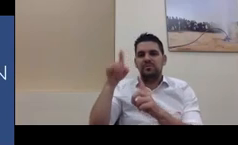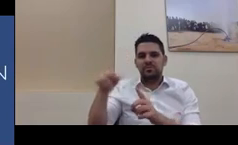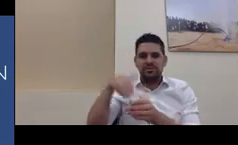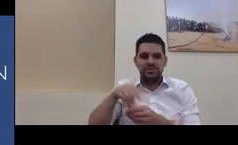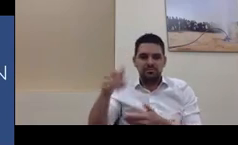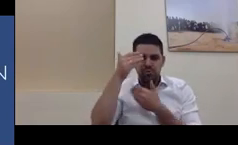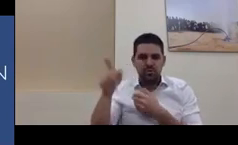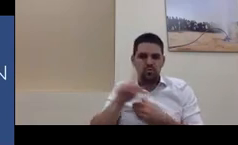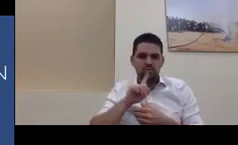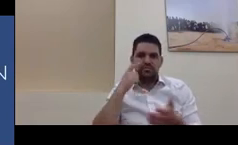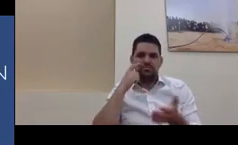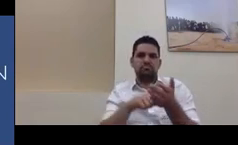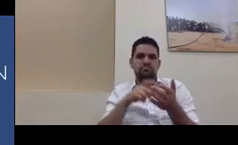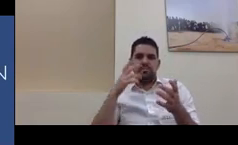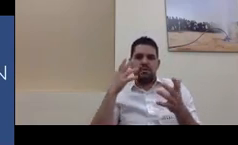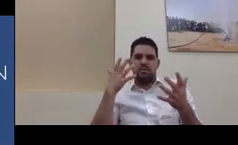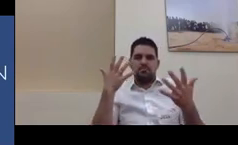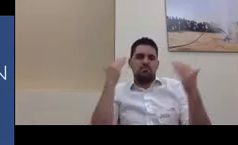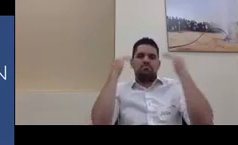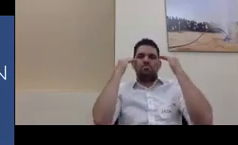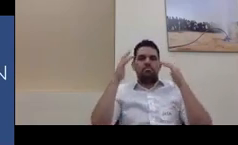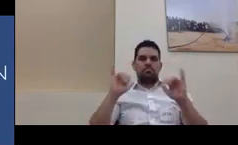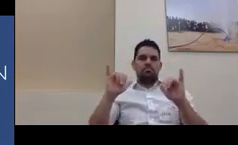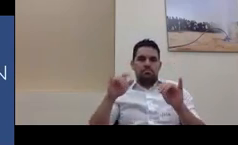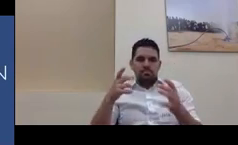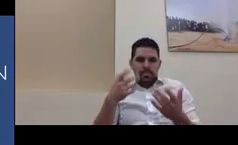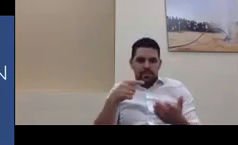the Ministry of Education in Morocco really recognized